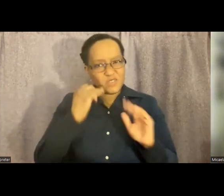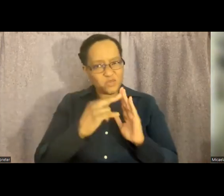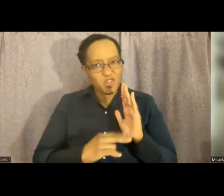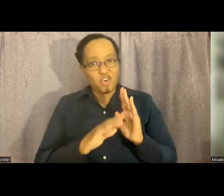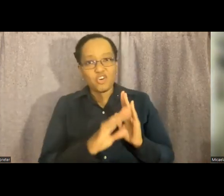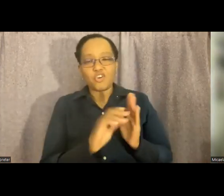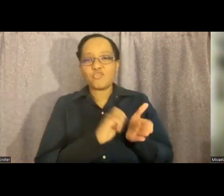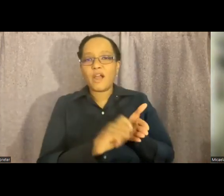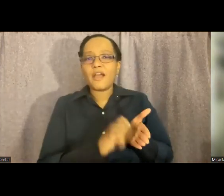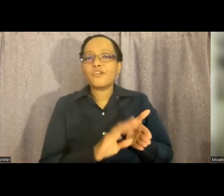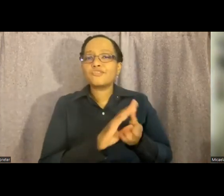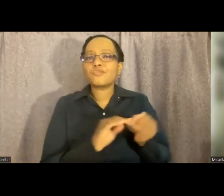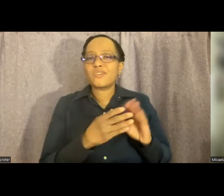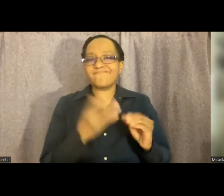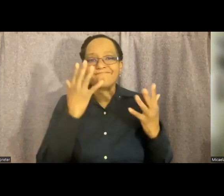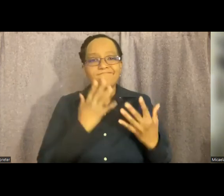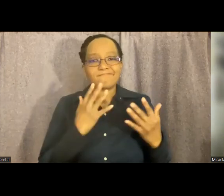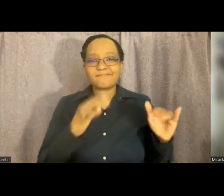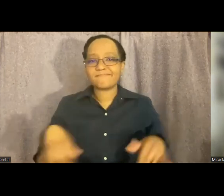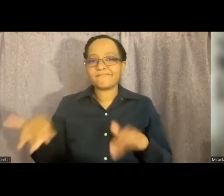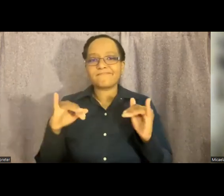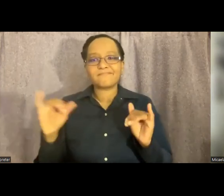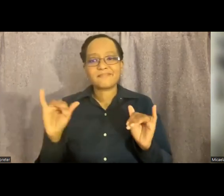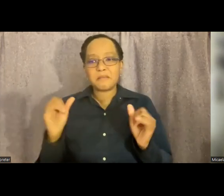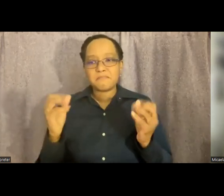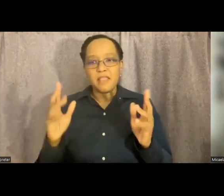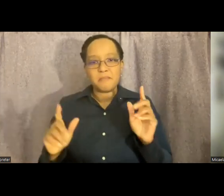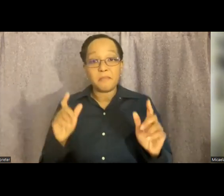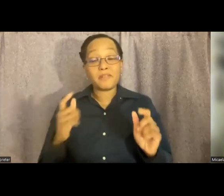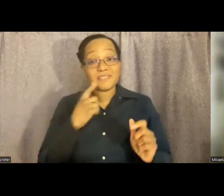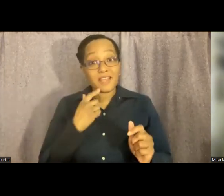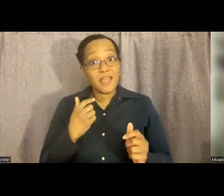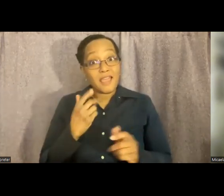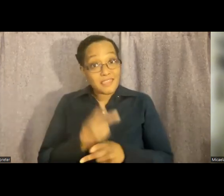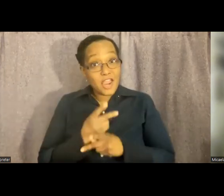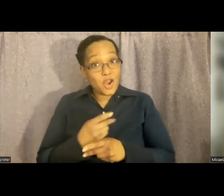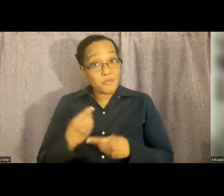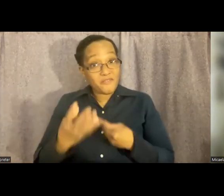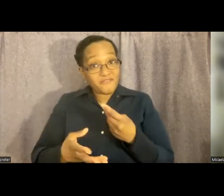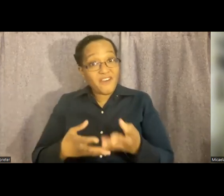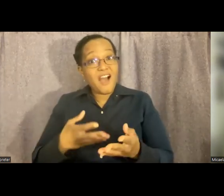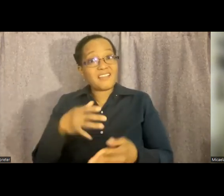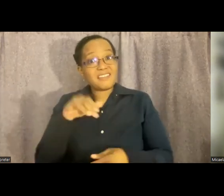an example of so many where her care, they would provide it at an incredible dollar amount